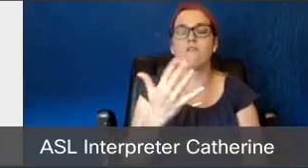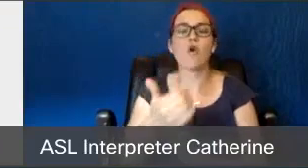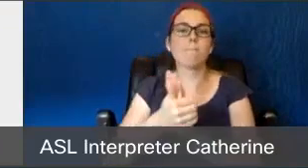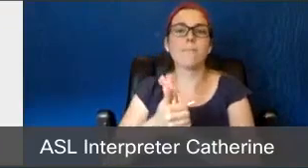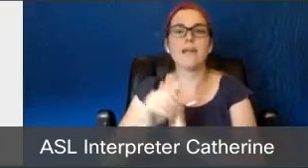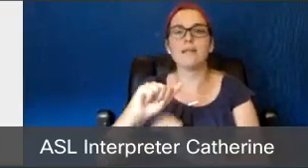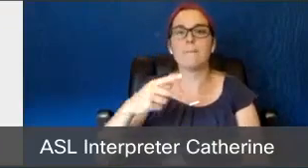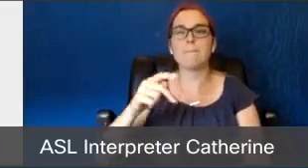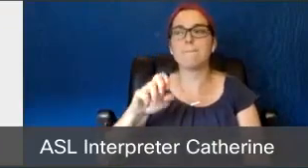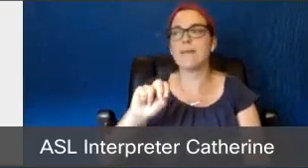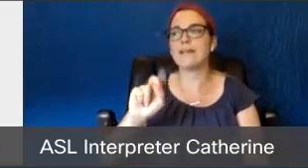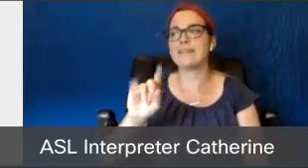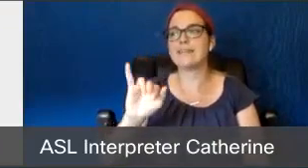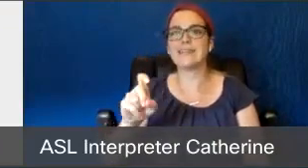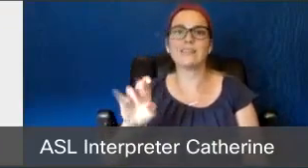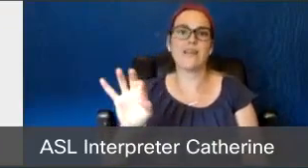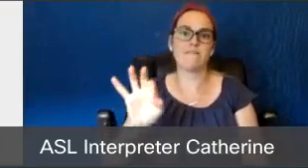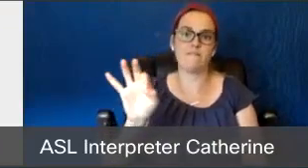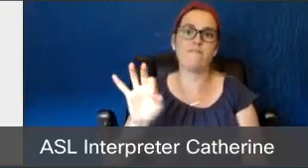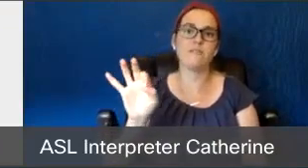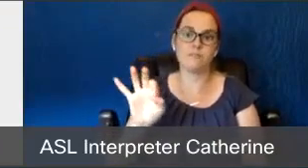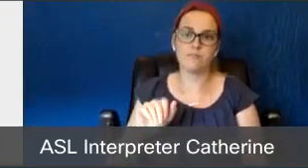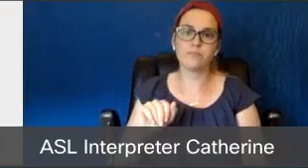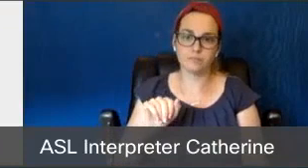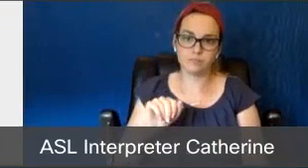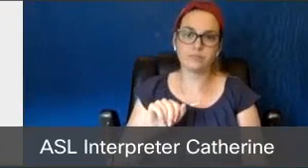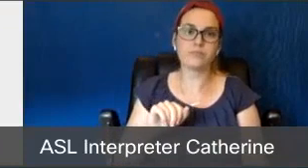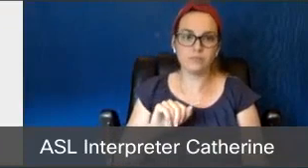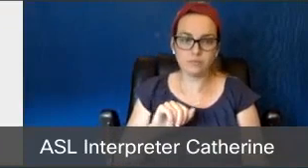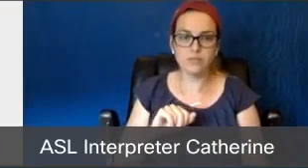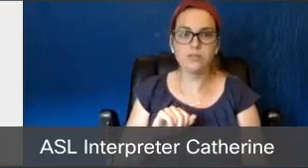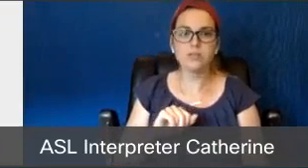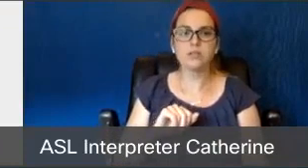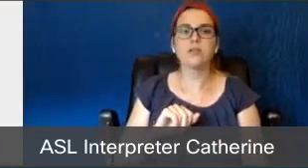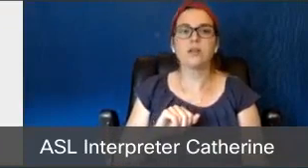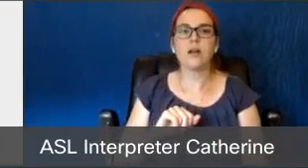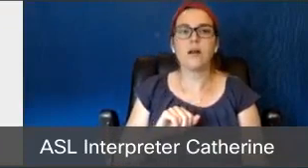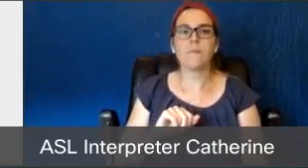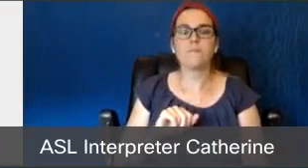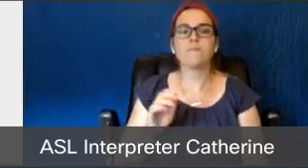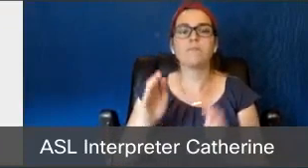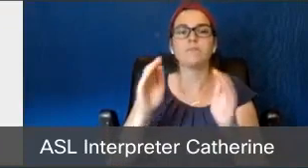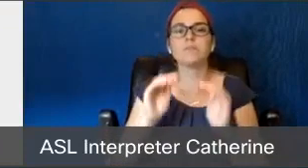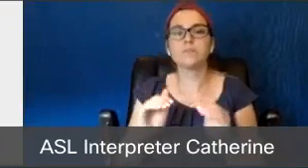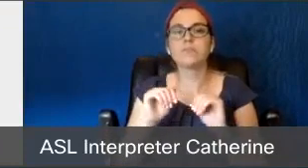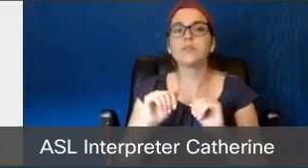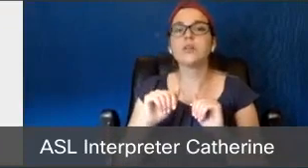Medical providers, you may say you don't have these in your community but I say that you do. A lot of times you just have to canvas your community